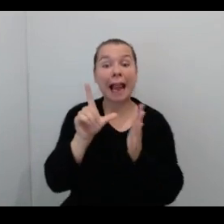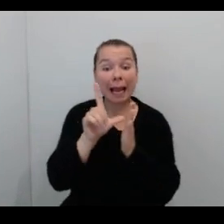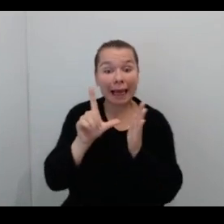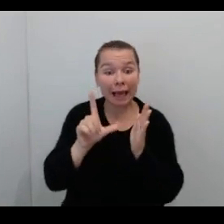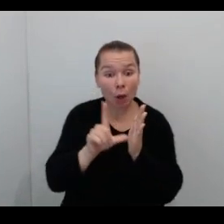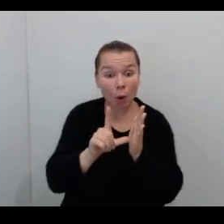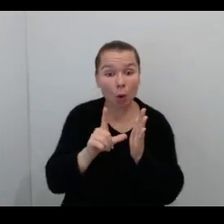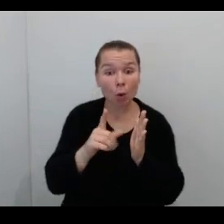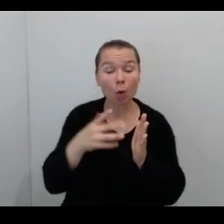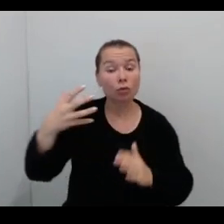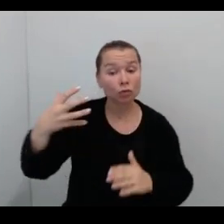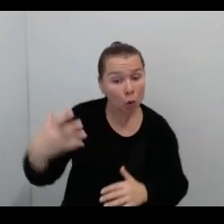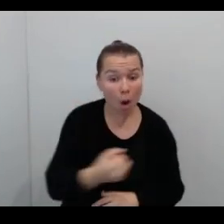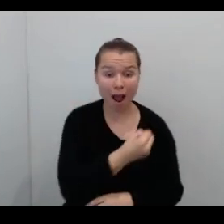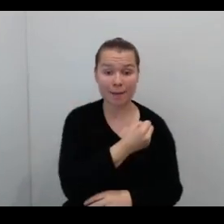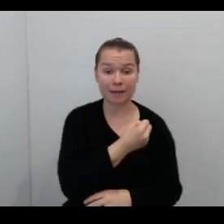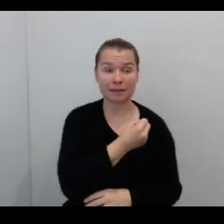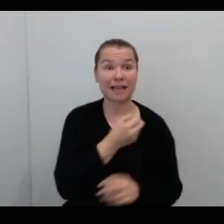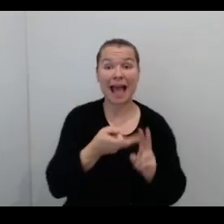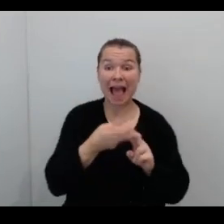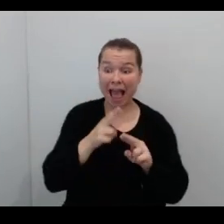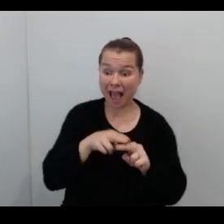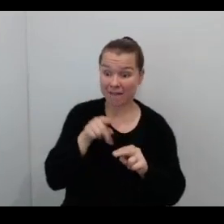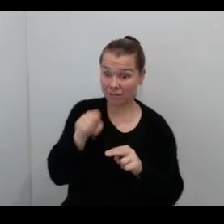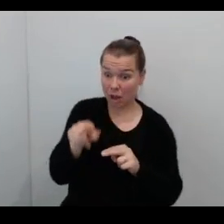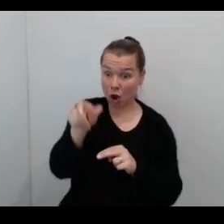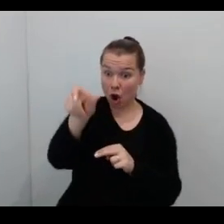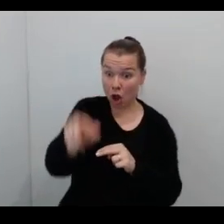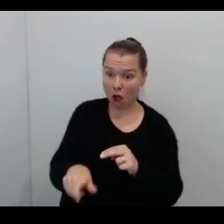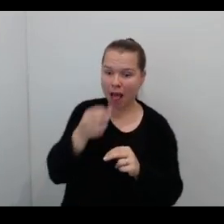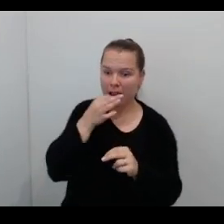hardship, how they can reasonably help you as a lender.